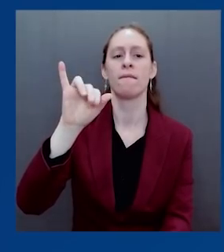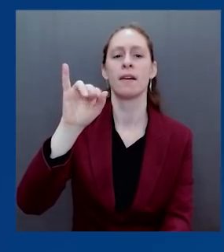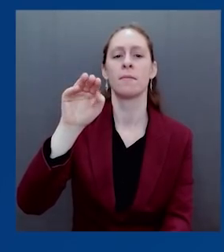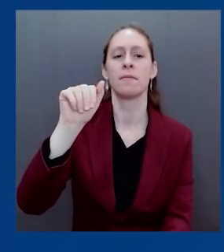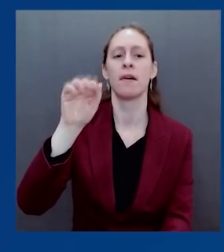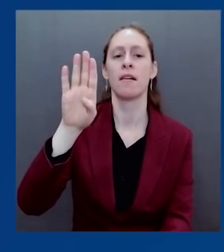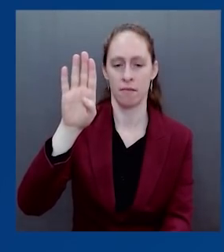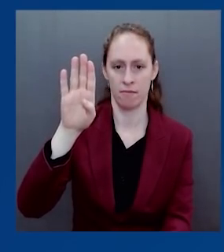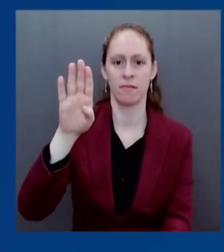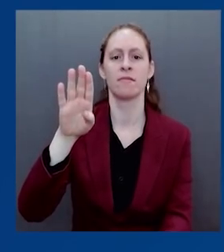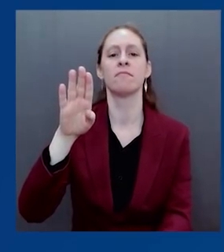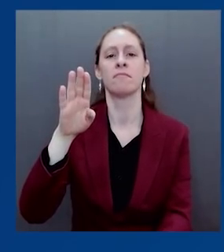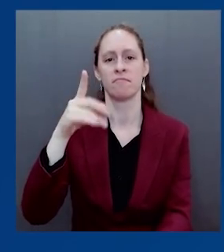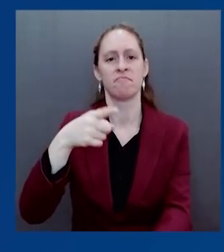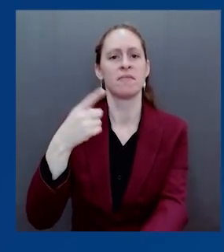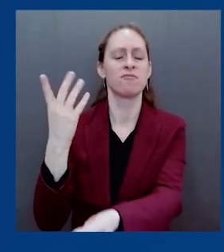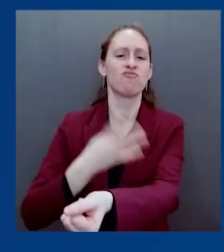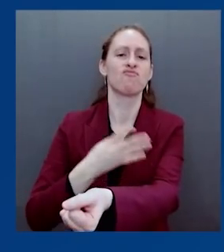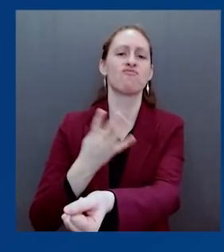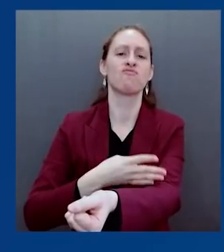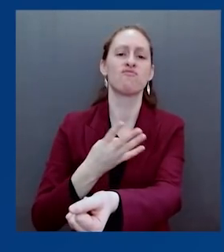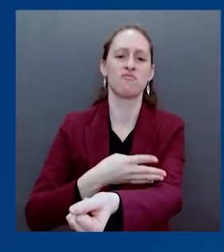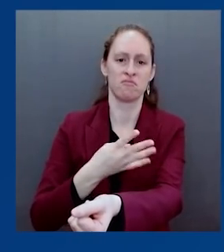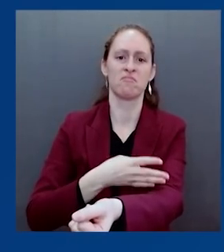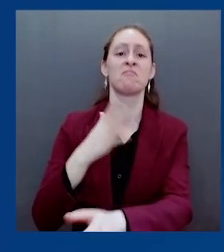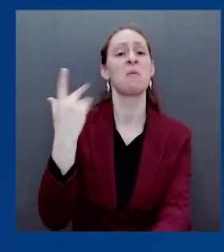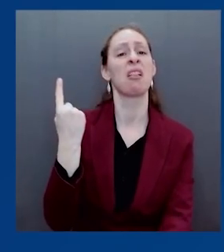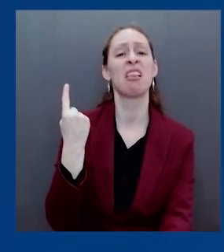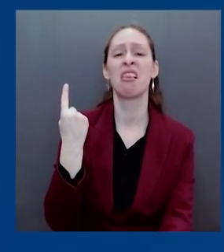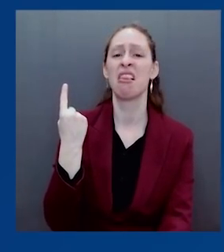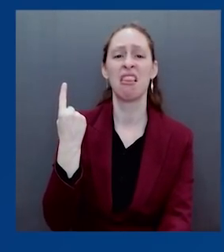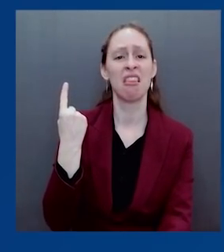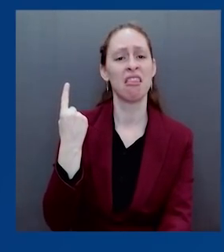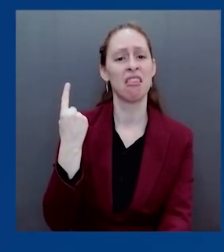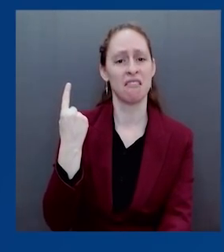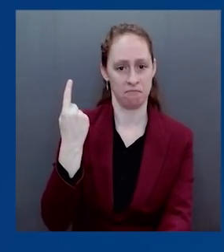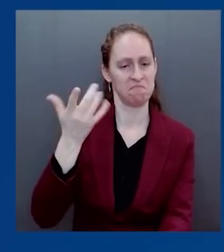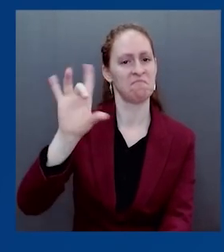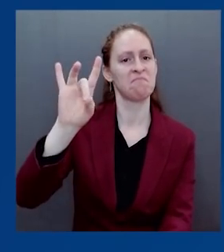85 percent relative risk reduction. Remdesivir is an already approved drug.